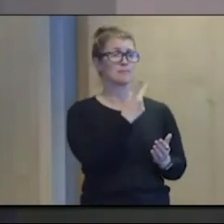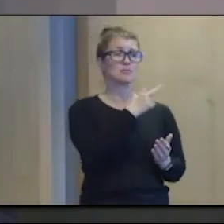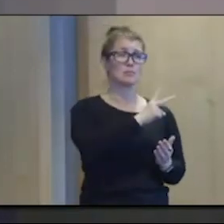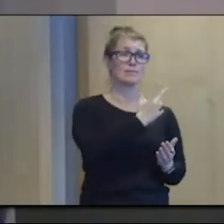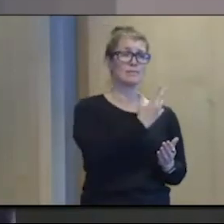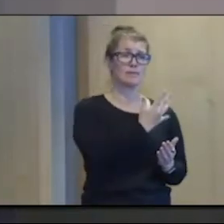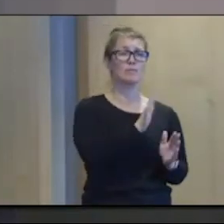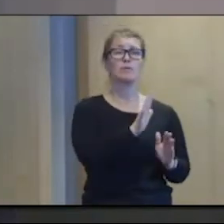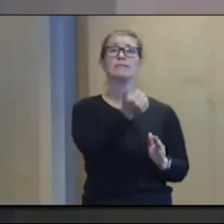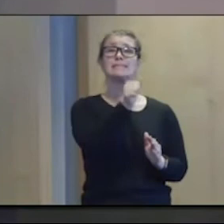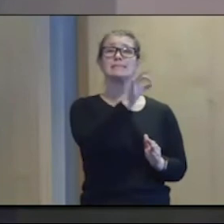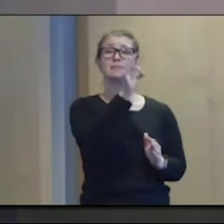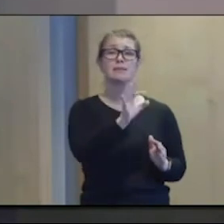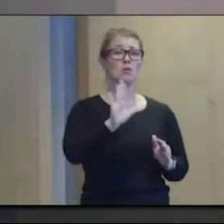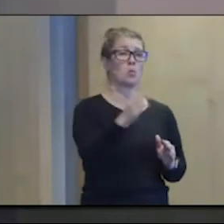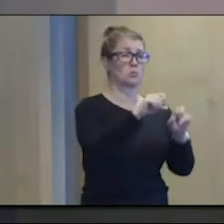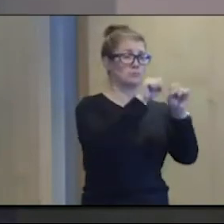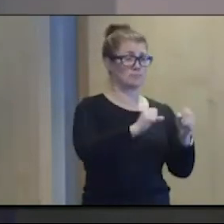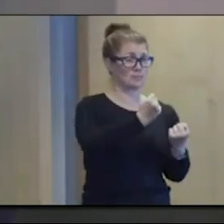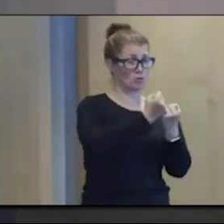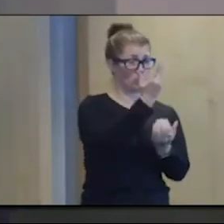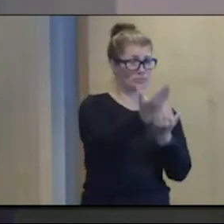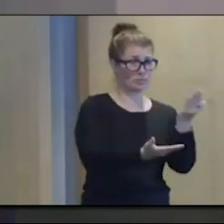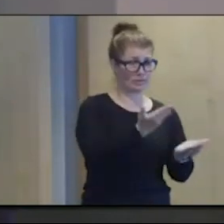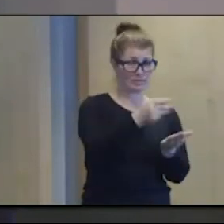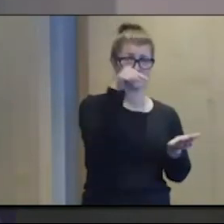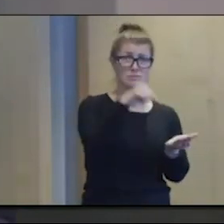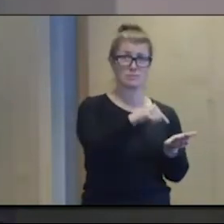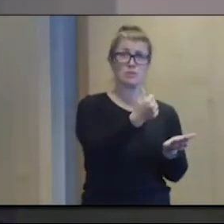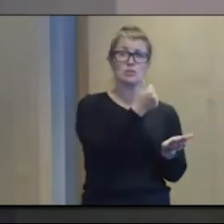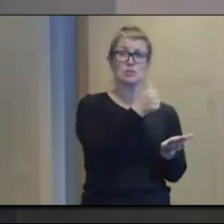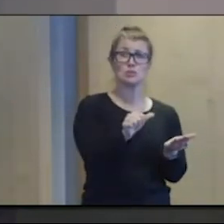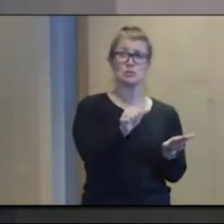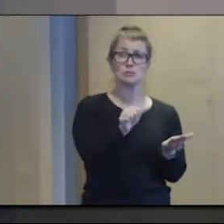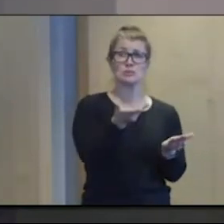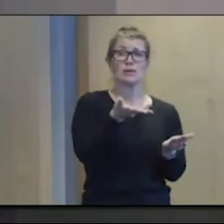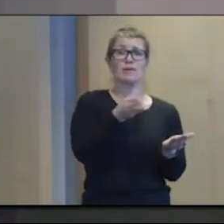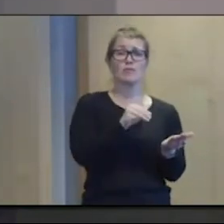of all of the system support services that it uses will come from the demand side.